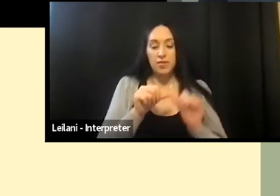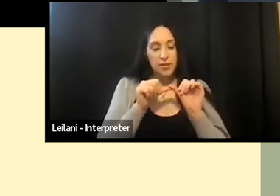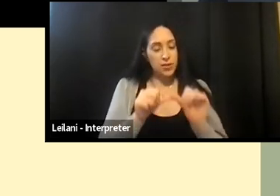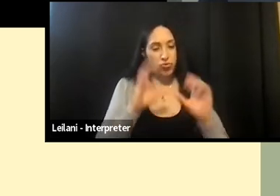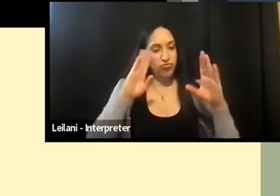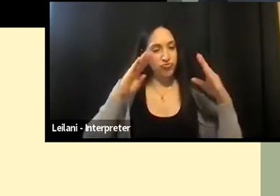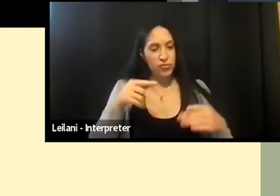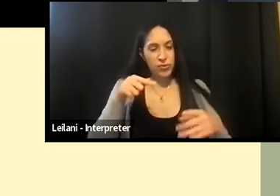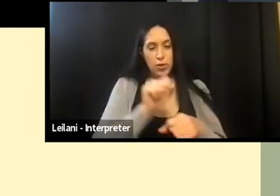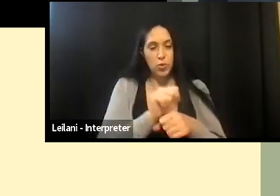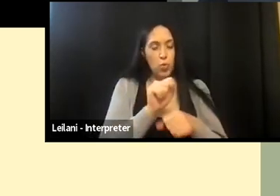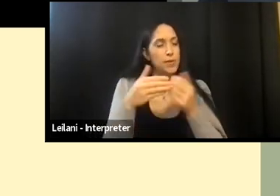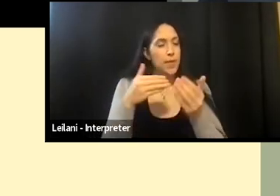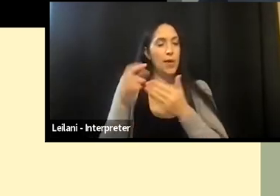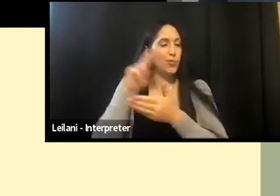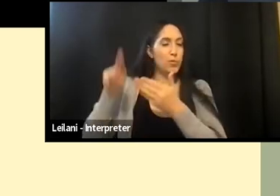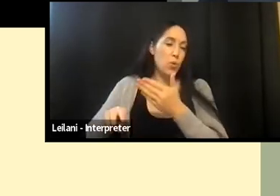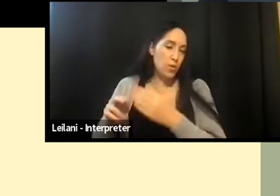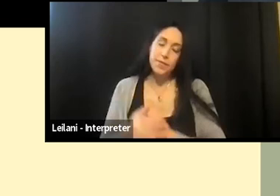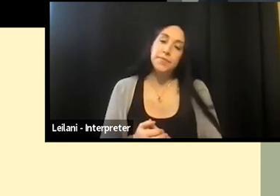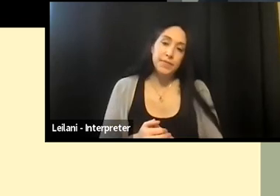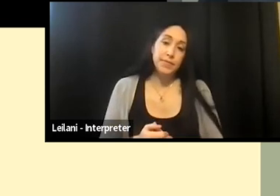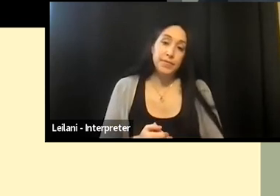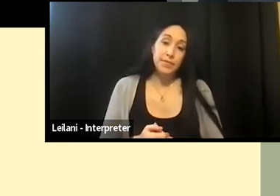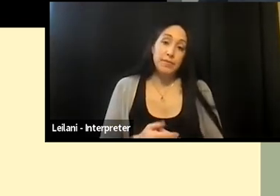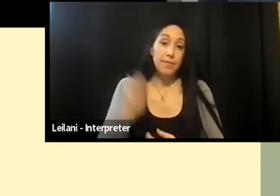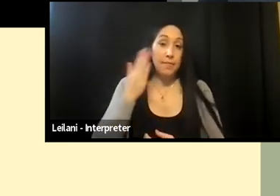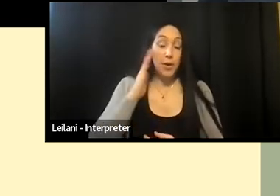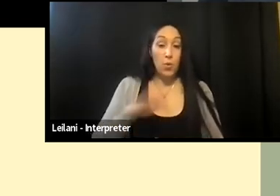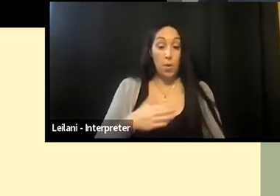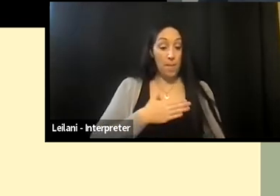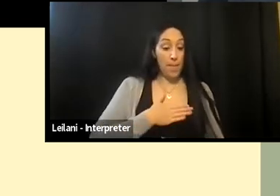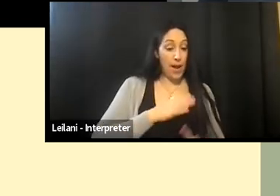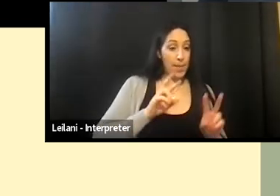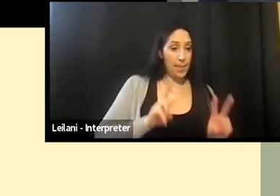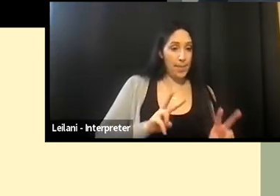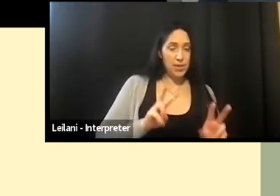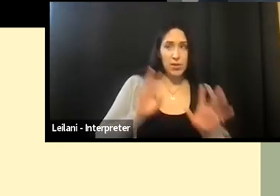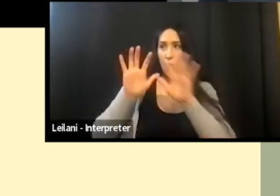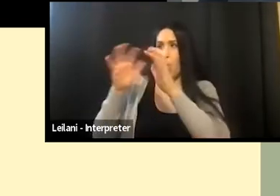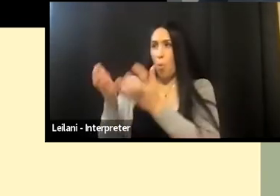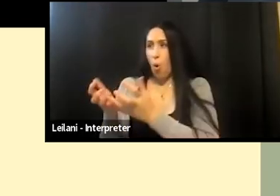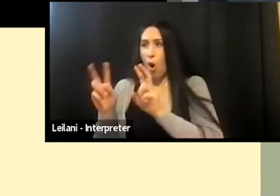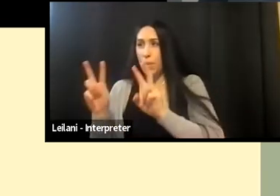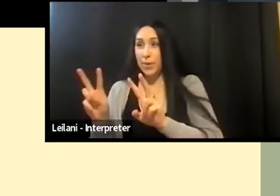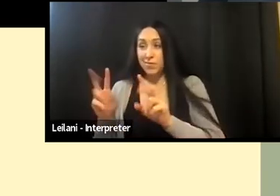May I know that my peace and the world's peace are not separate, that our peace in the world is a result